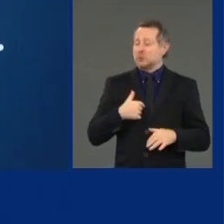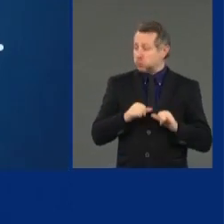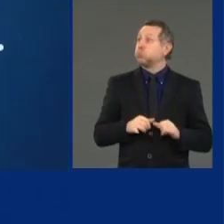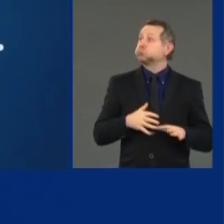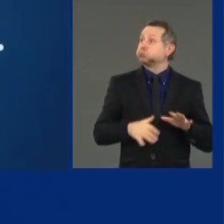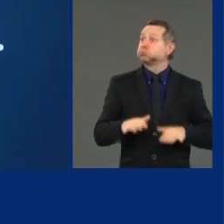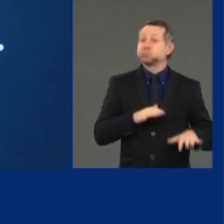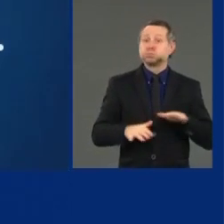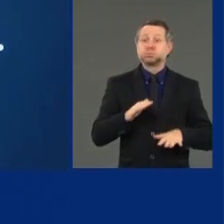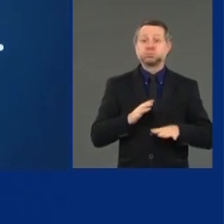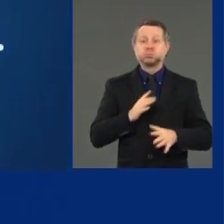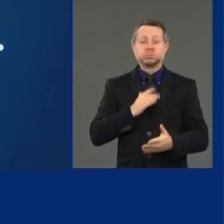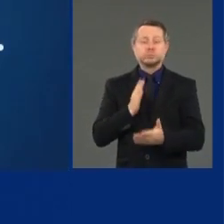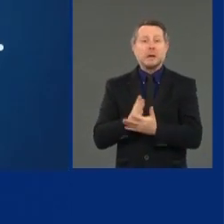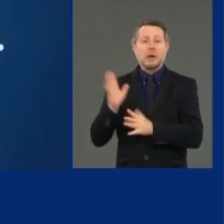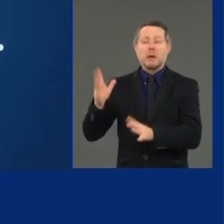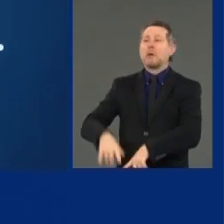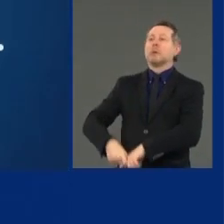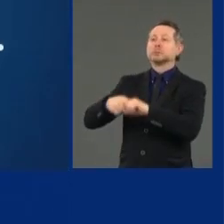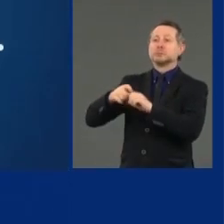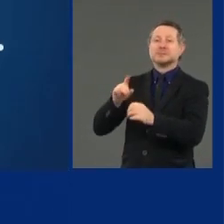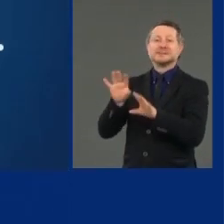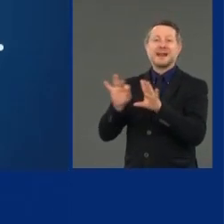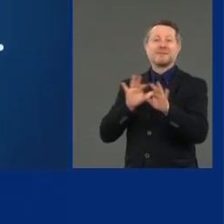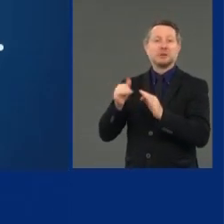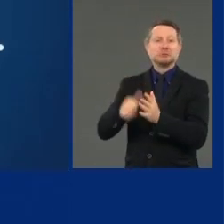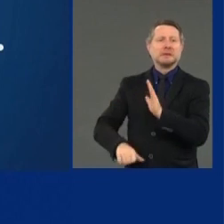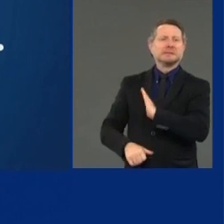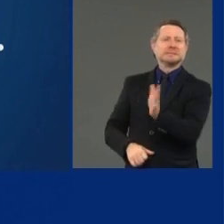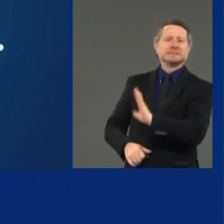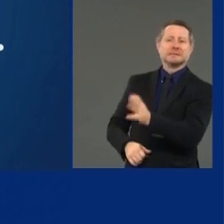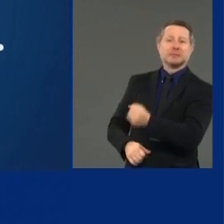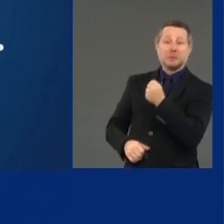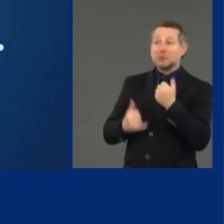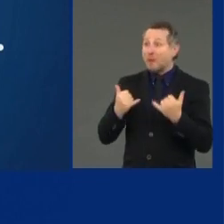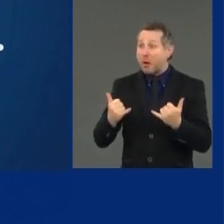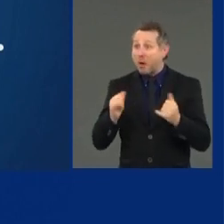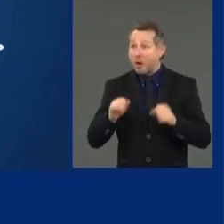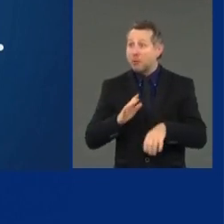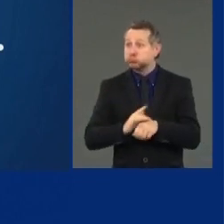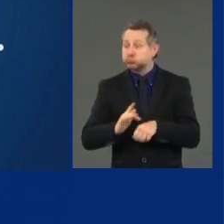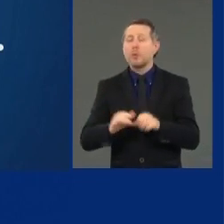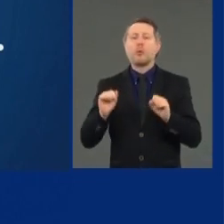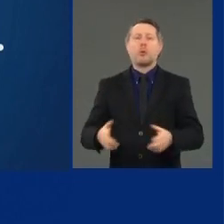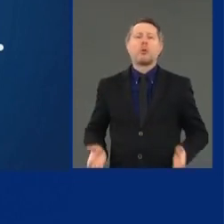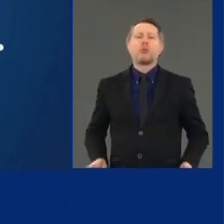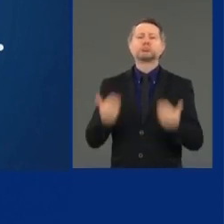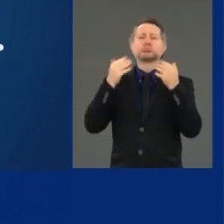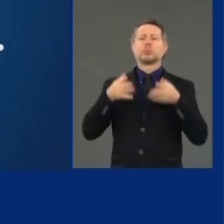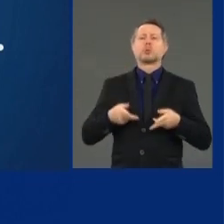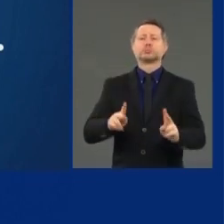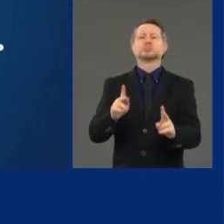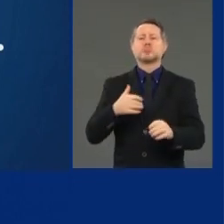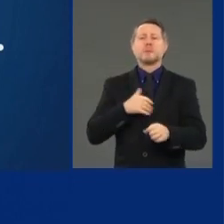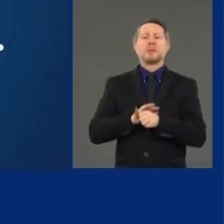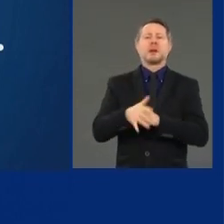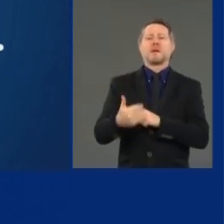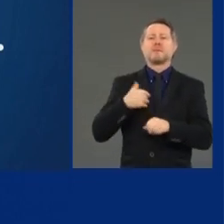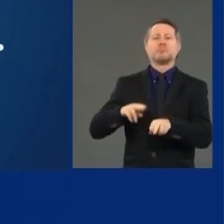THE PROJECTIONS WERE WE WOULD NEED DOUBLE OUR HOSPITAL CAPACITY IN THIS STATE SO WE STOPPED ELECTIVE SURGERIES.